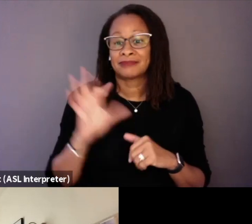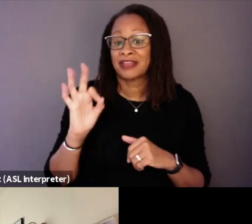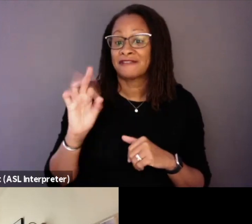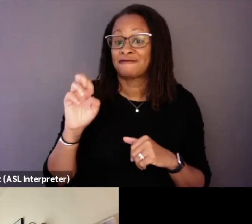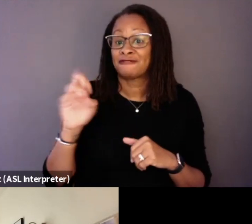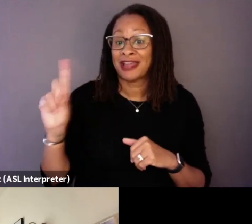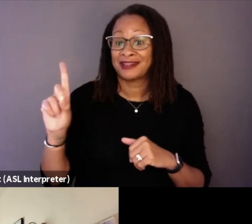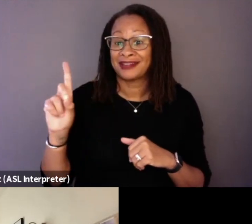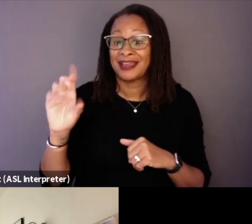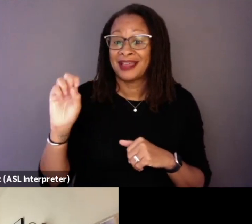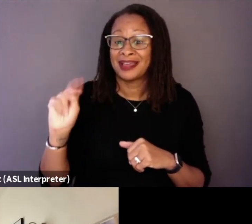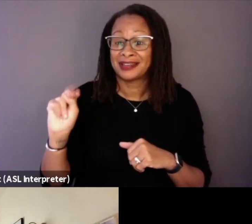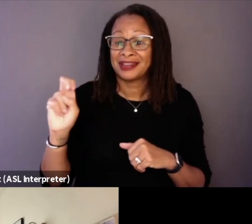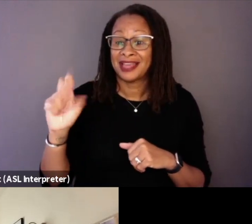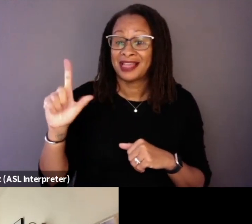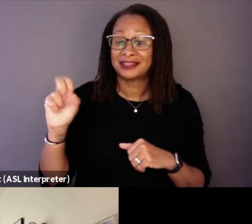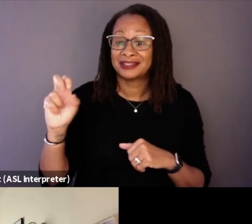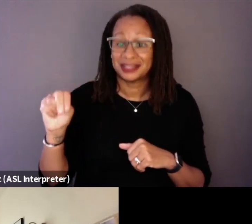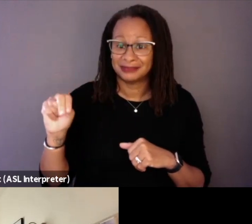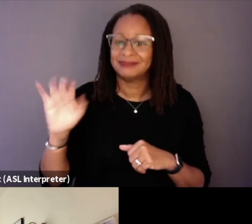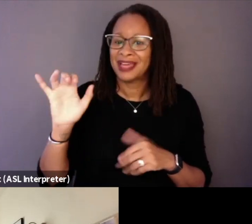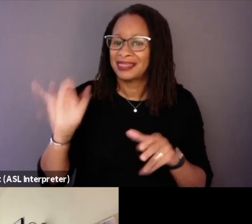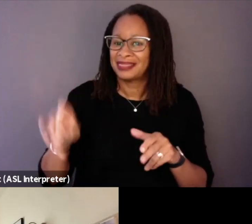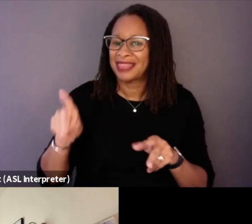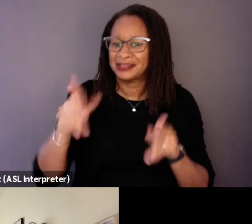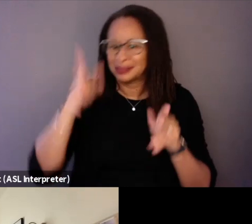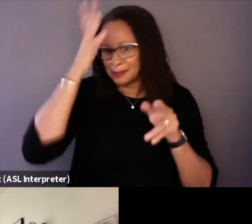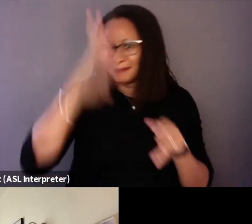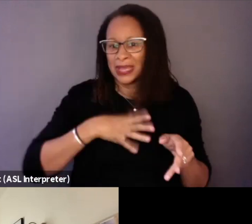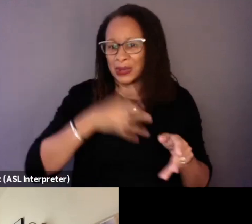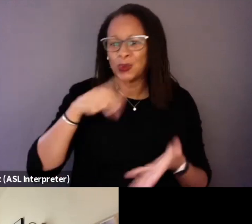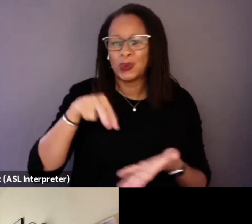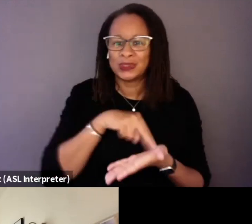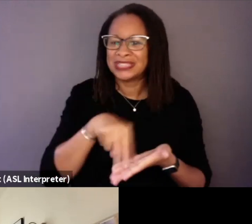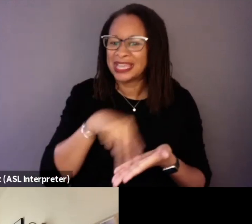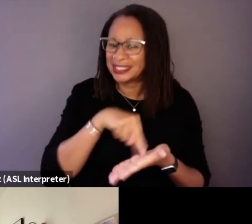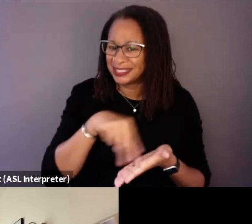who was the tap dancer was my way into this.